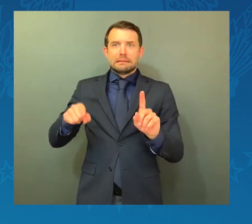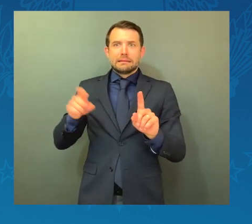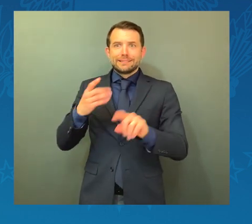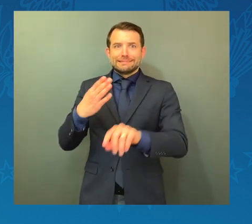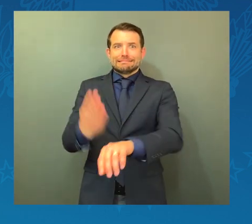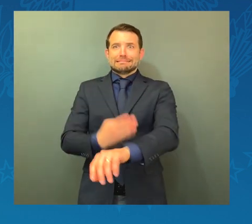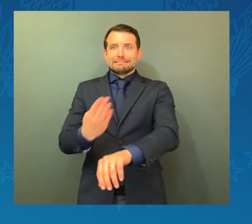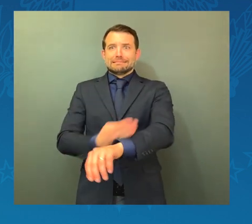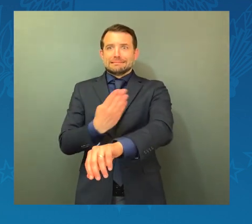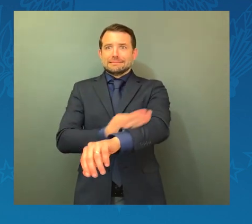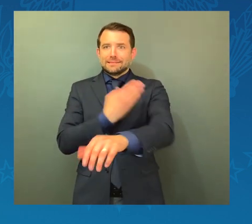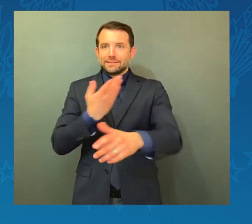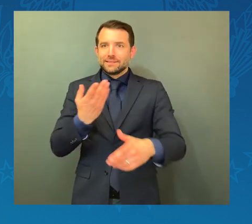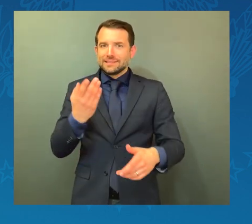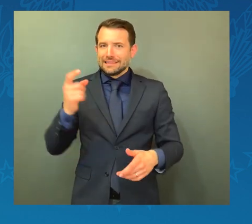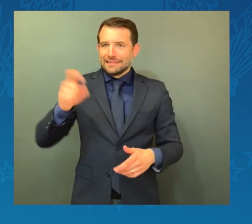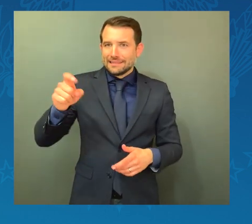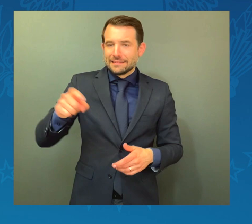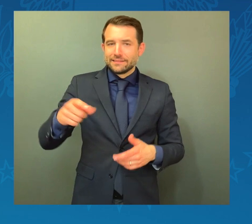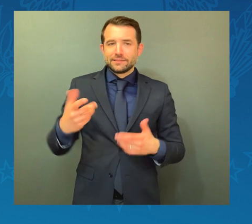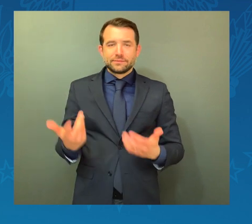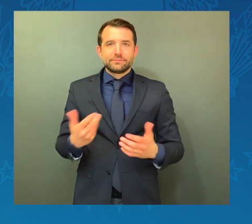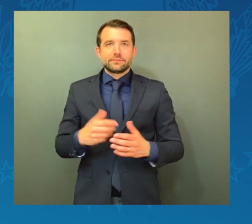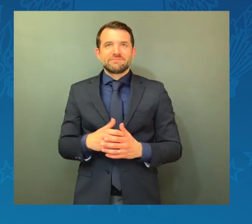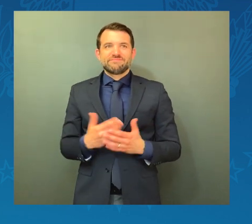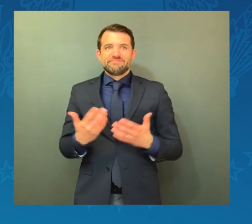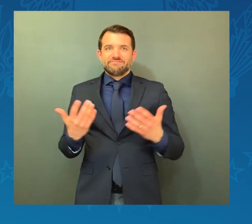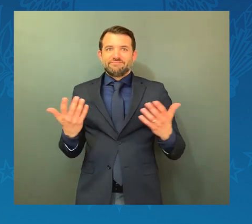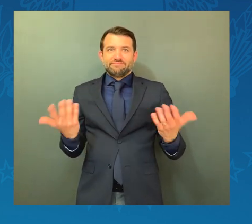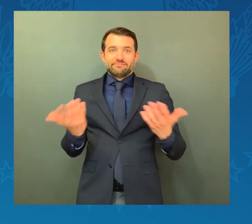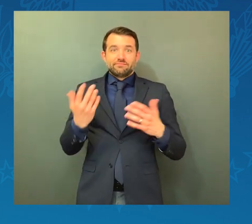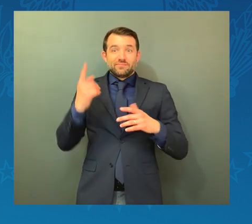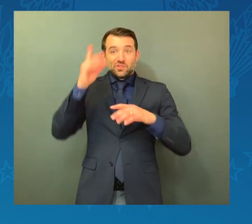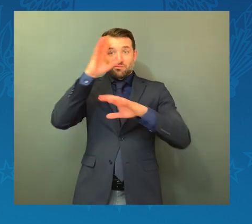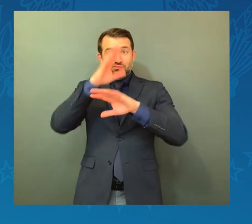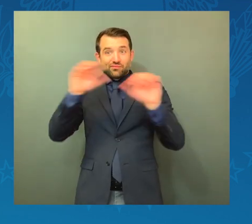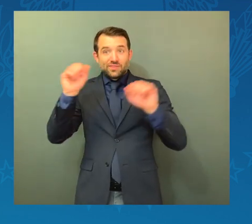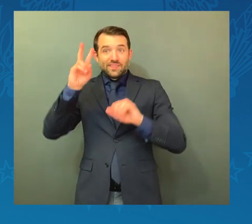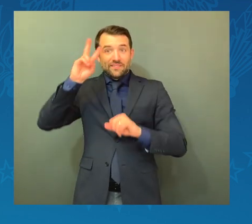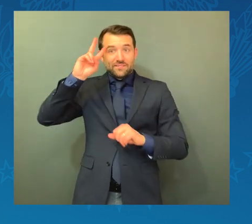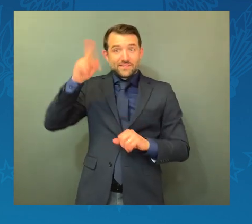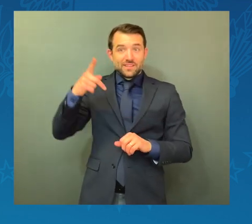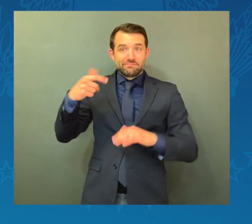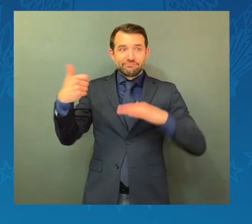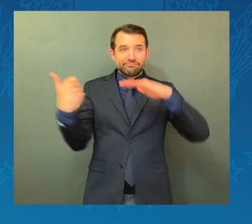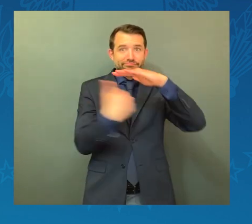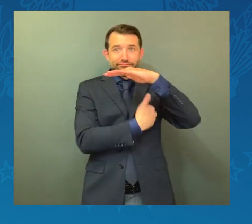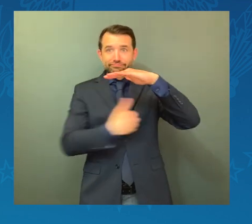So, our administration is dealing with that too. And we have made, we are proud to say --